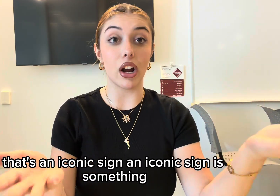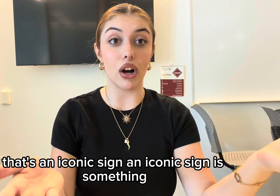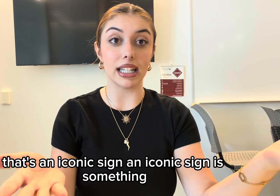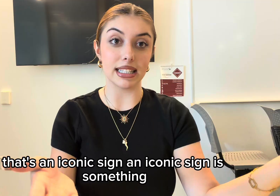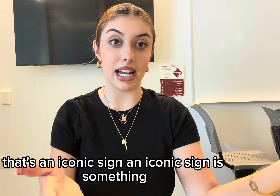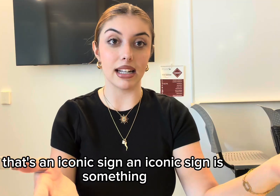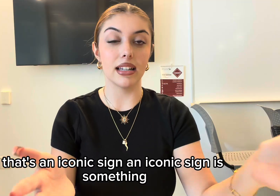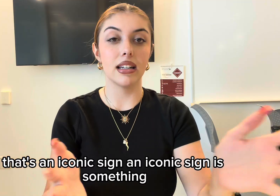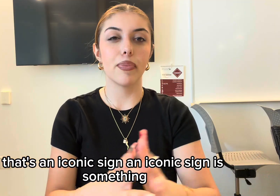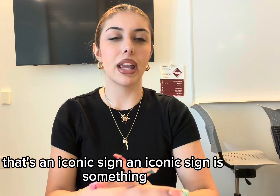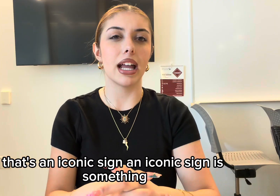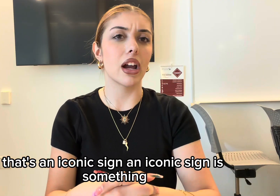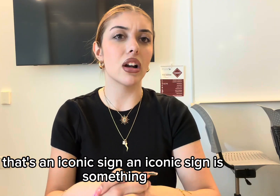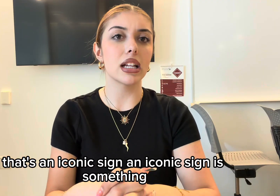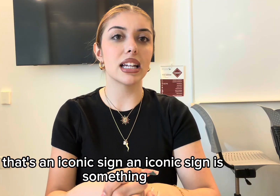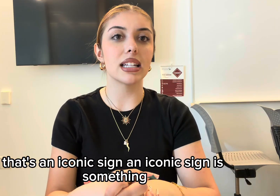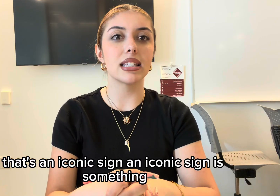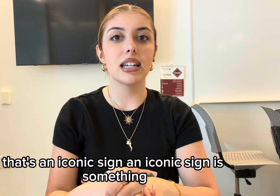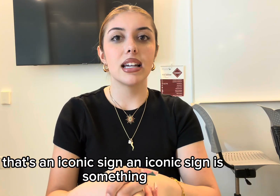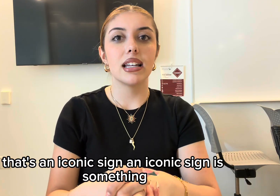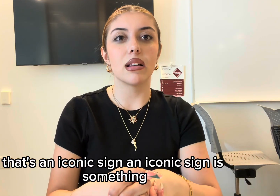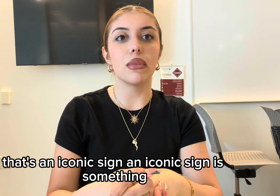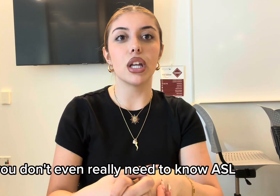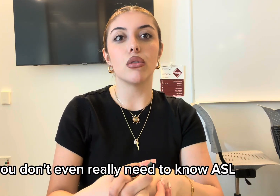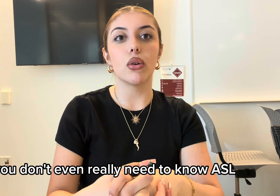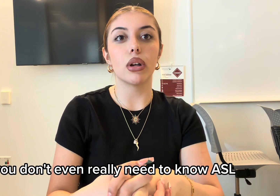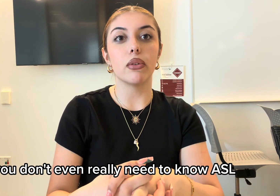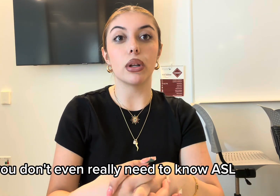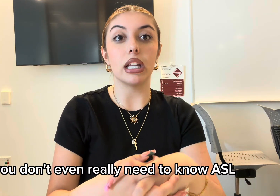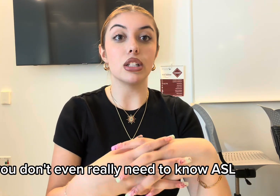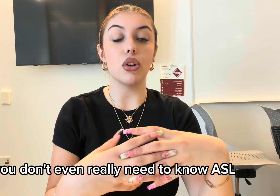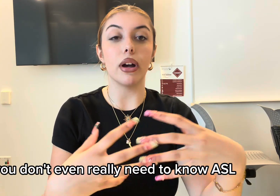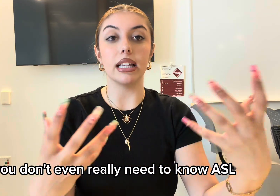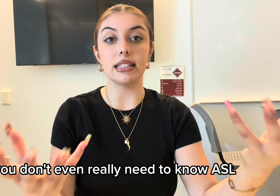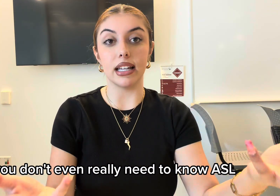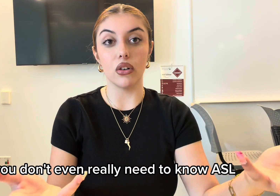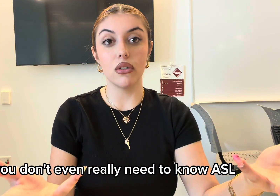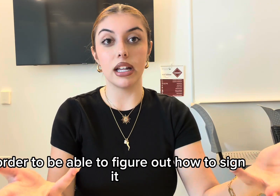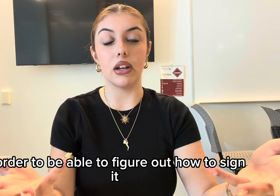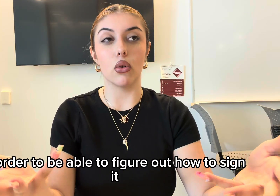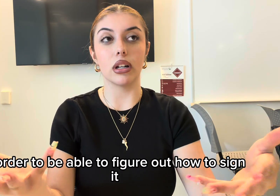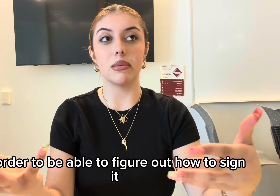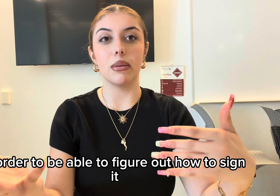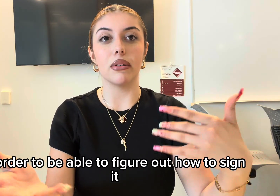iconic sign. An iconic sign is something you don't even really need to know ASL in order to be able